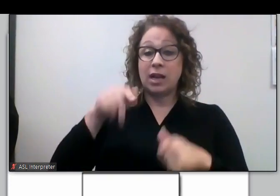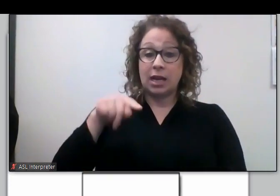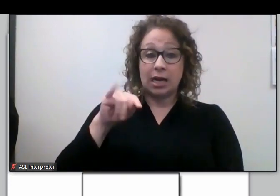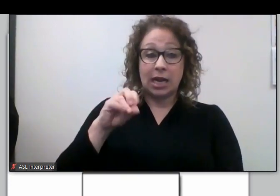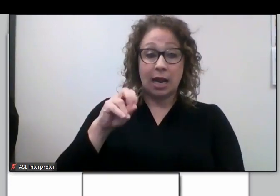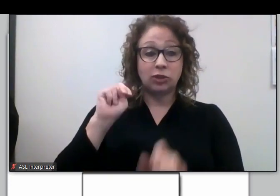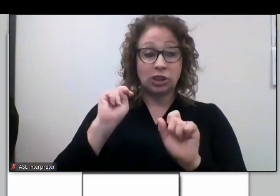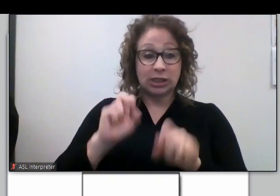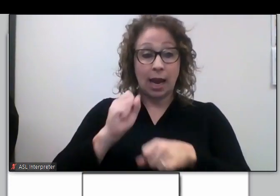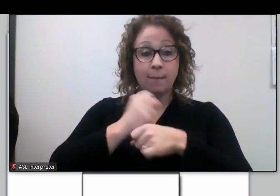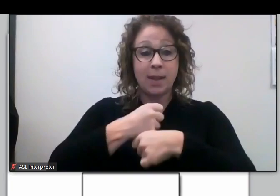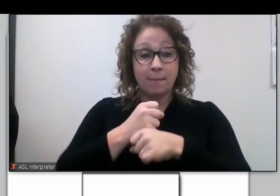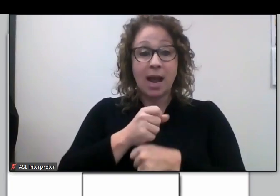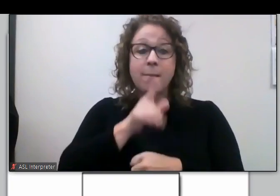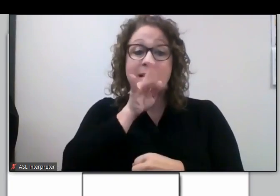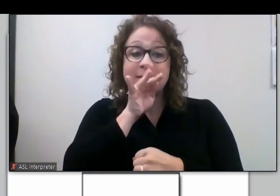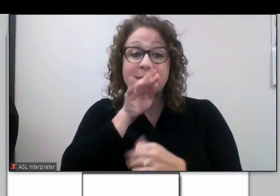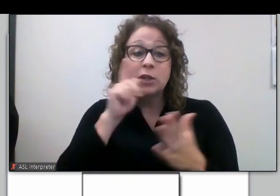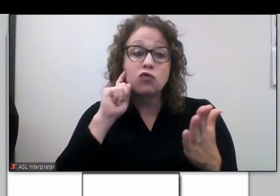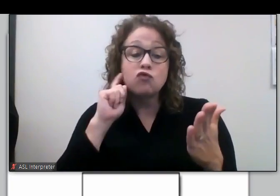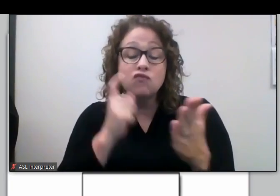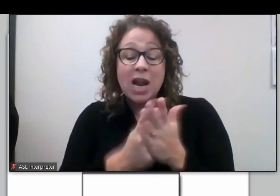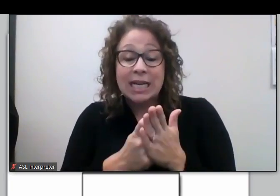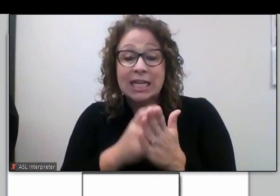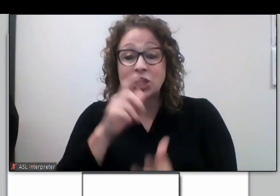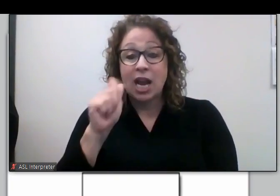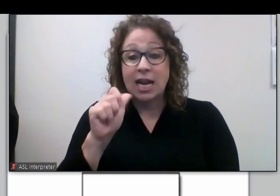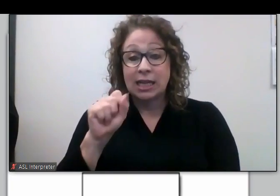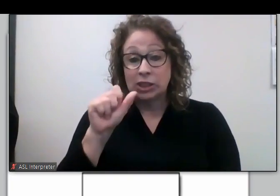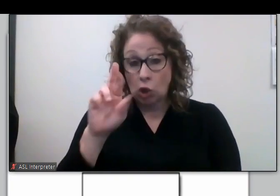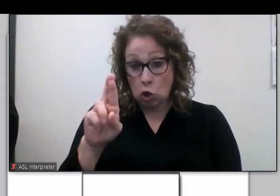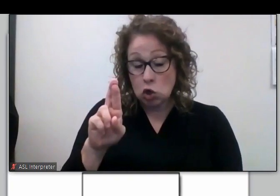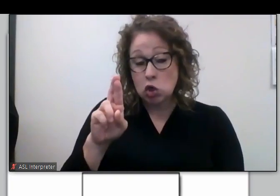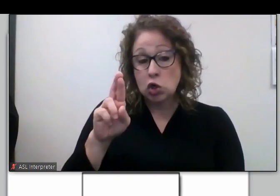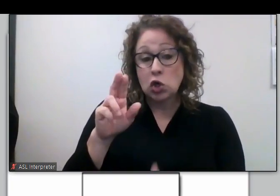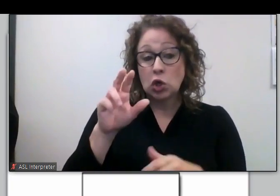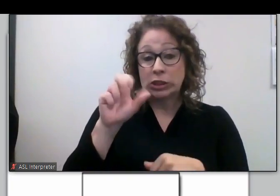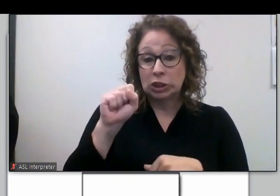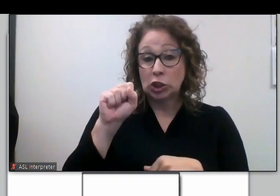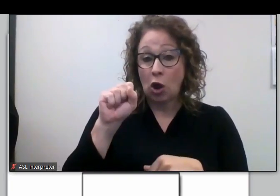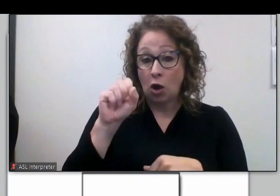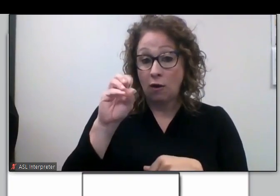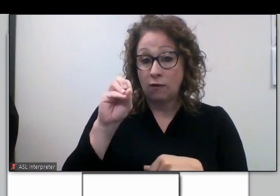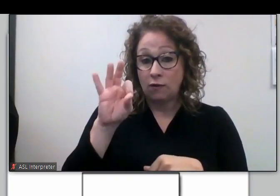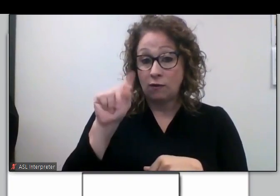by speech recognition software but sometimes there will be bloopers